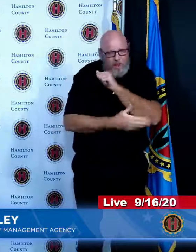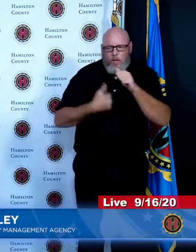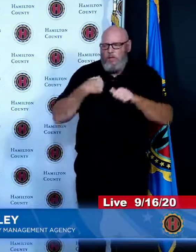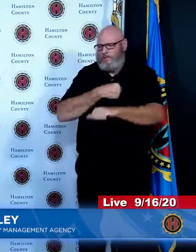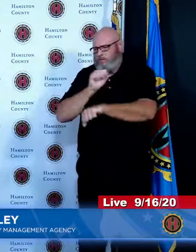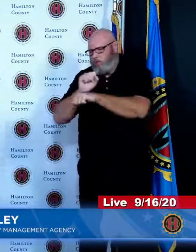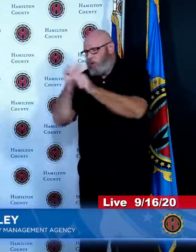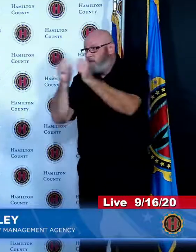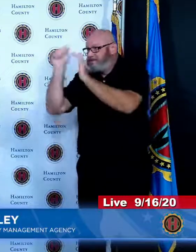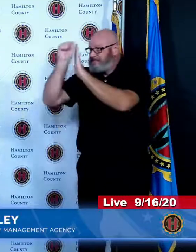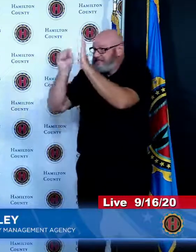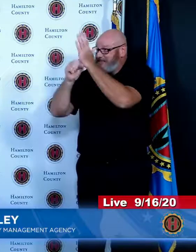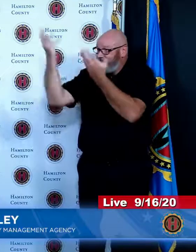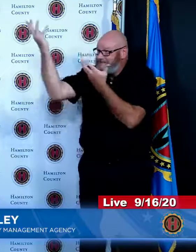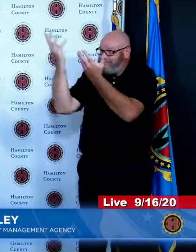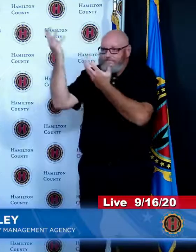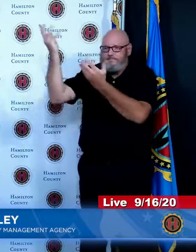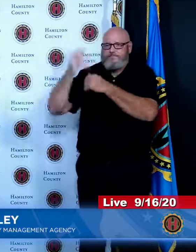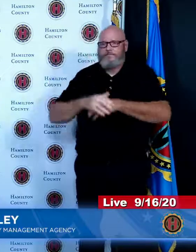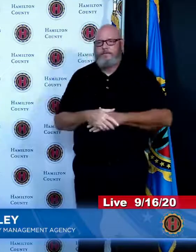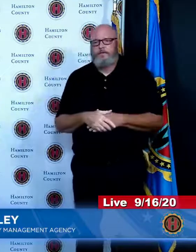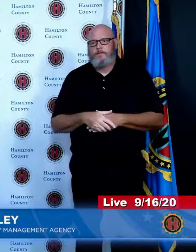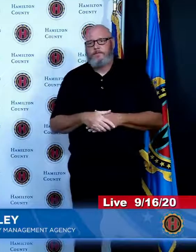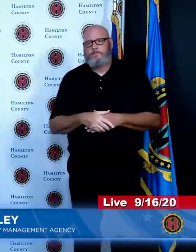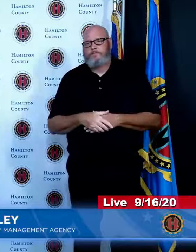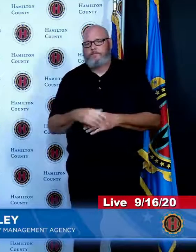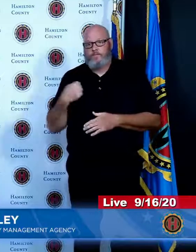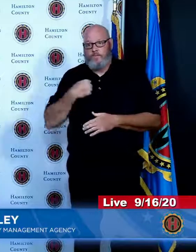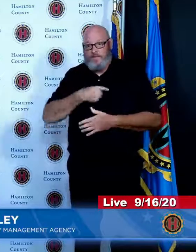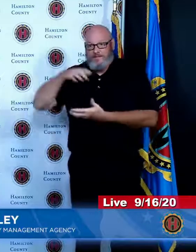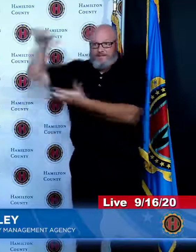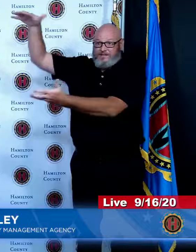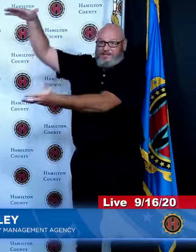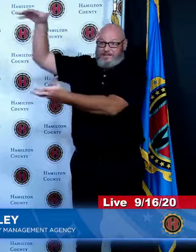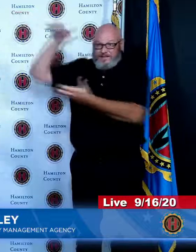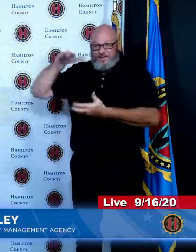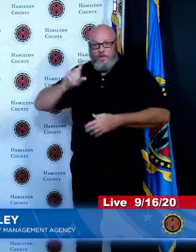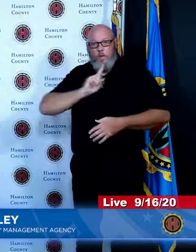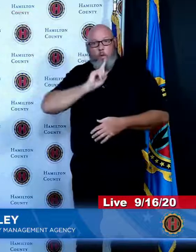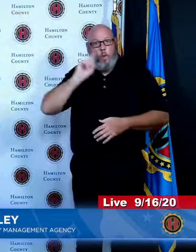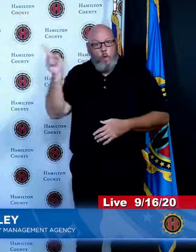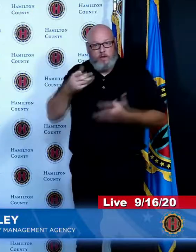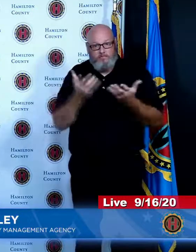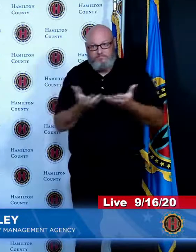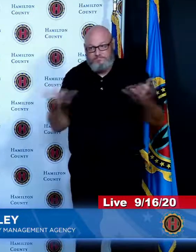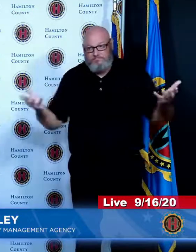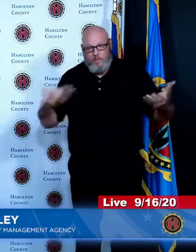distribution of personal protective equipment we are now shifting to looking at what does the